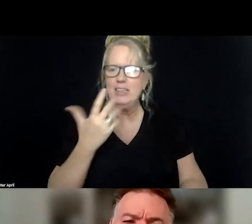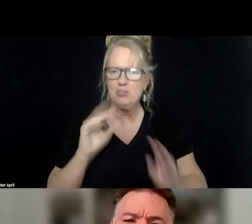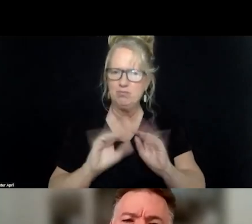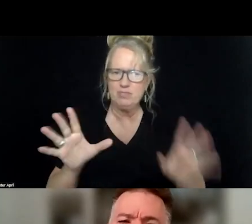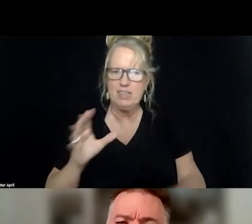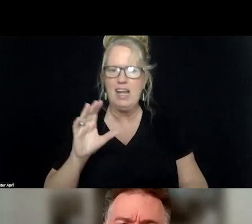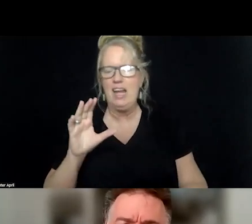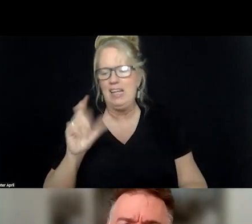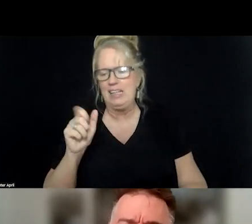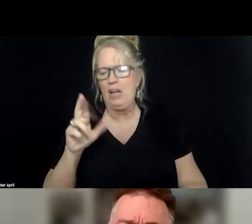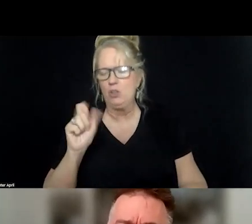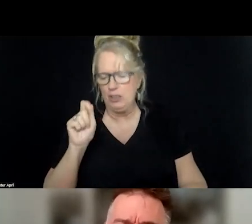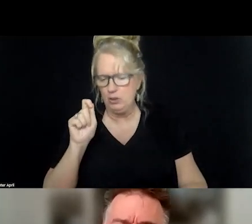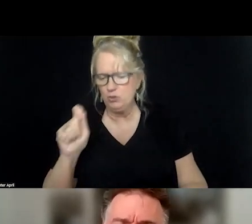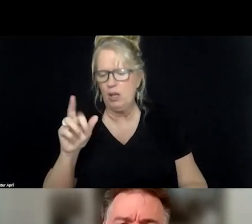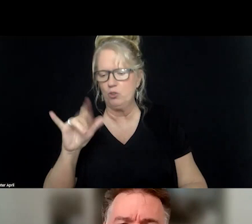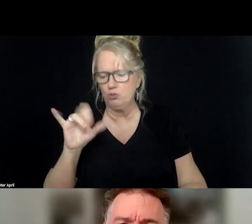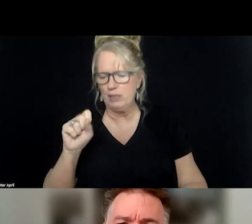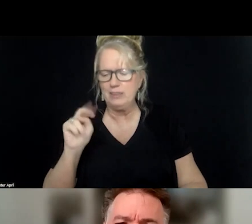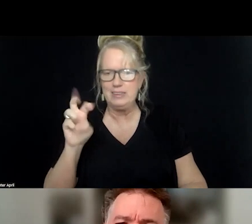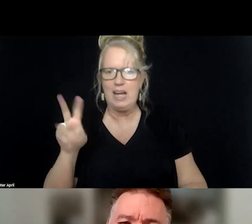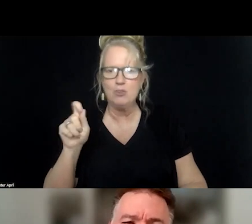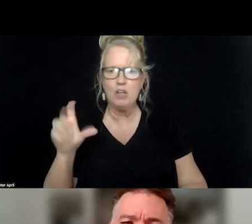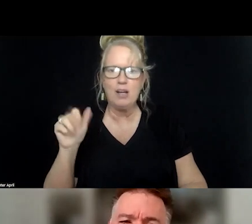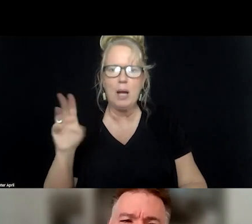CALCULATOR.CRISISNOW.COM.